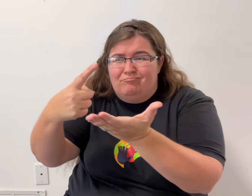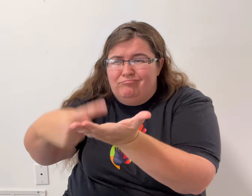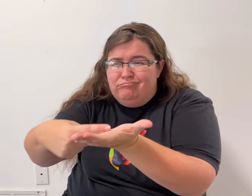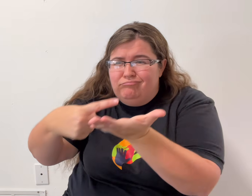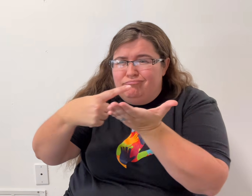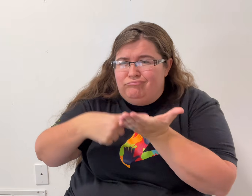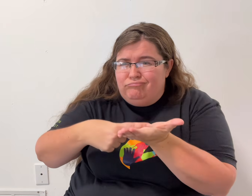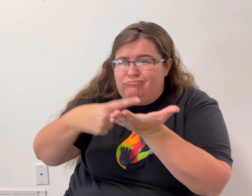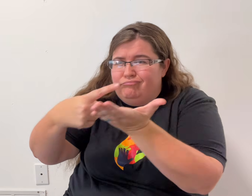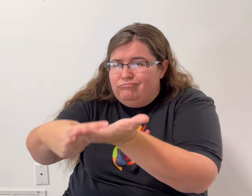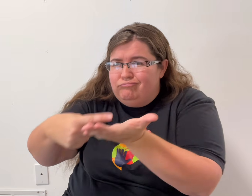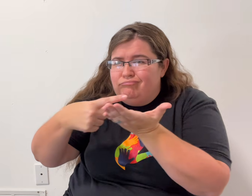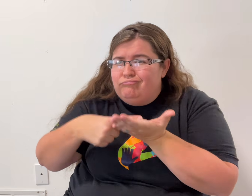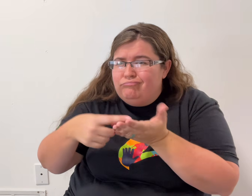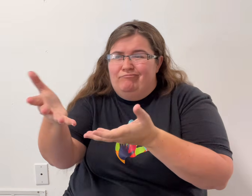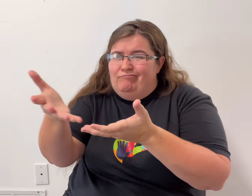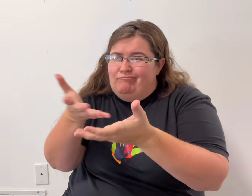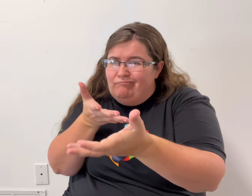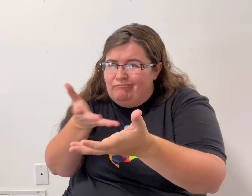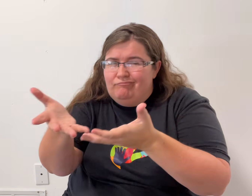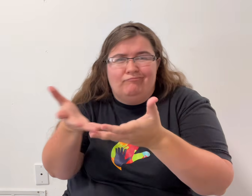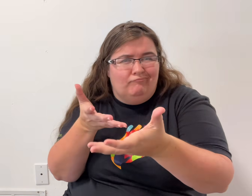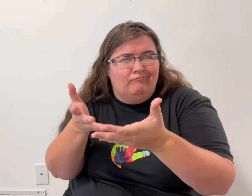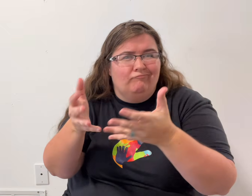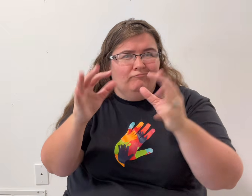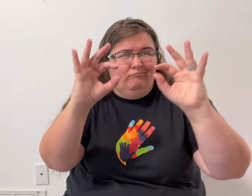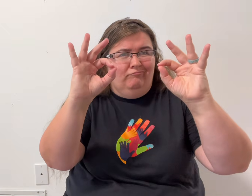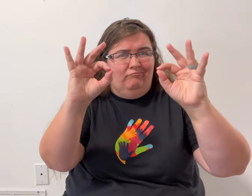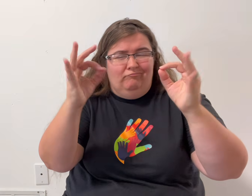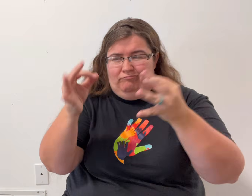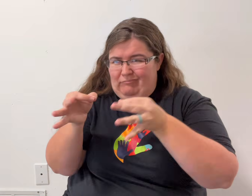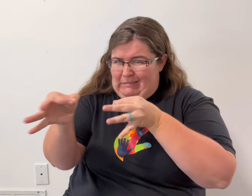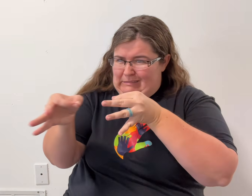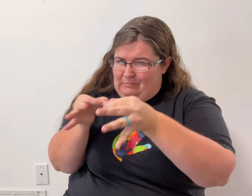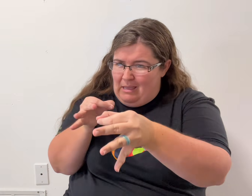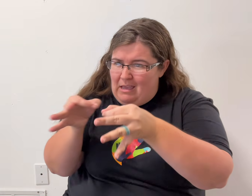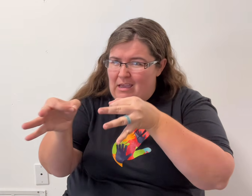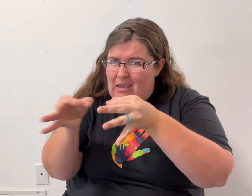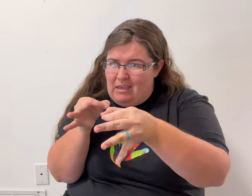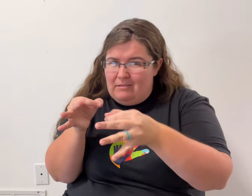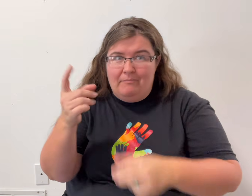she discusses, chats about EXPLAINS